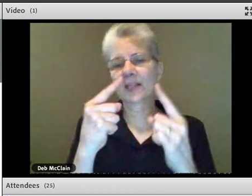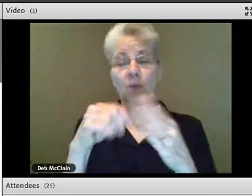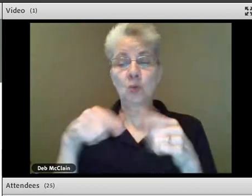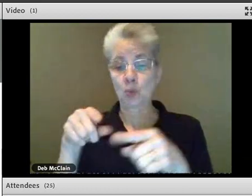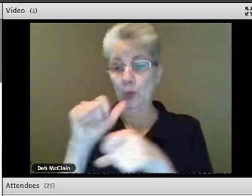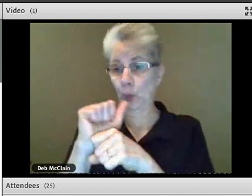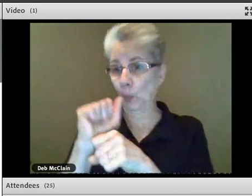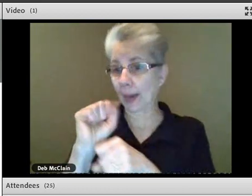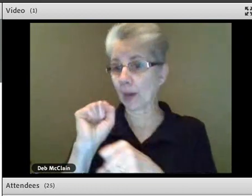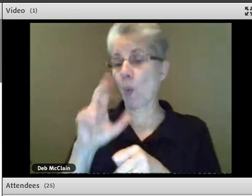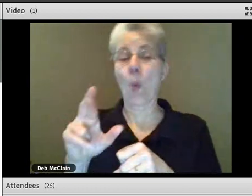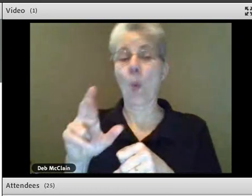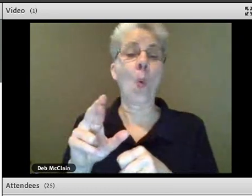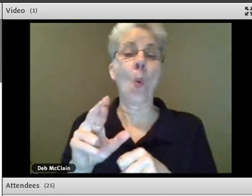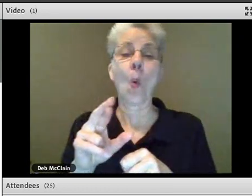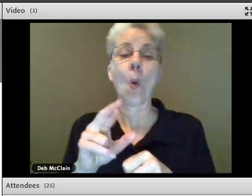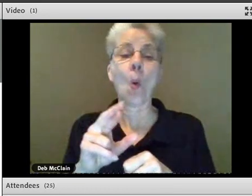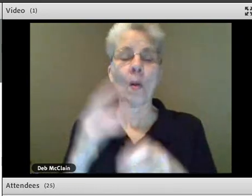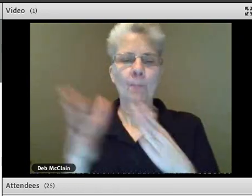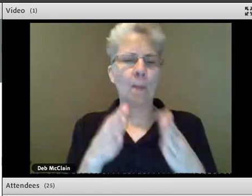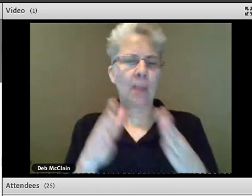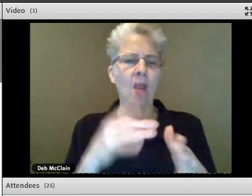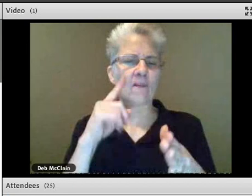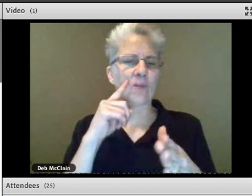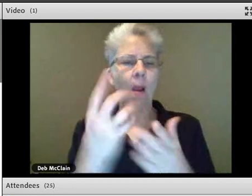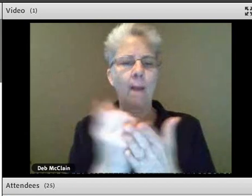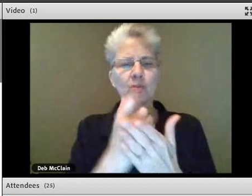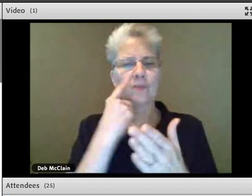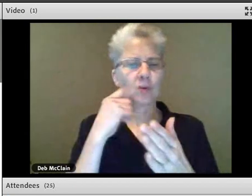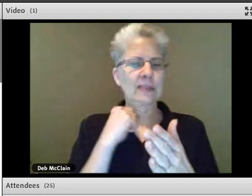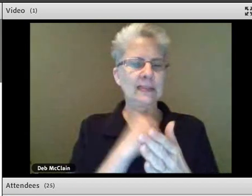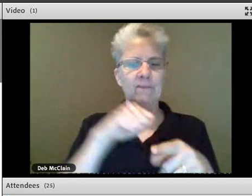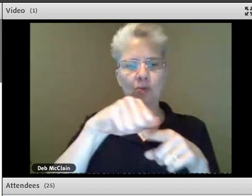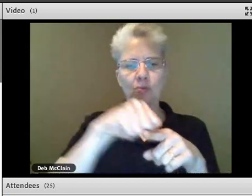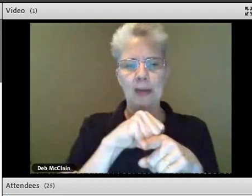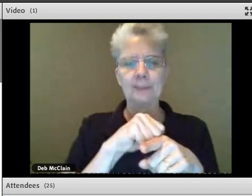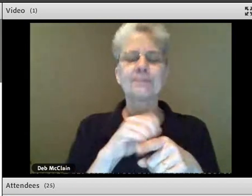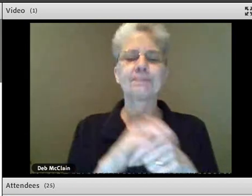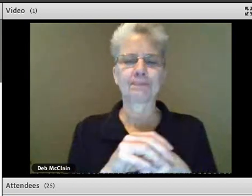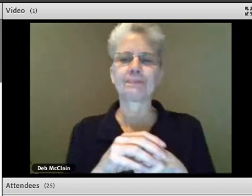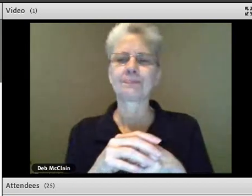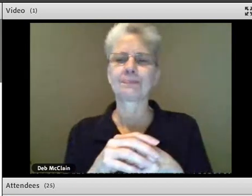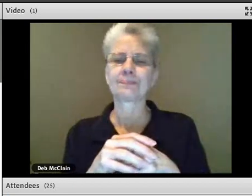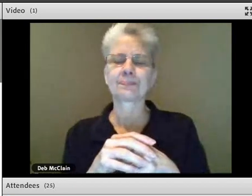or applying for opportunities, if it's for your staff. I'm sorry, applying for opportunities, if it's for your patrons.